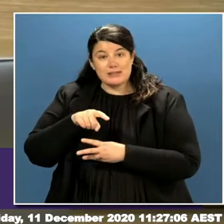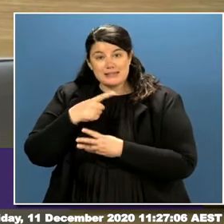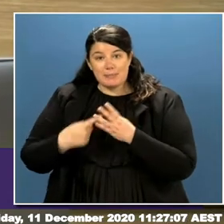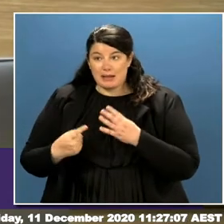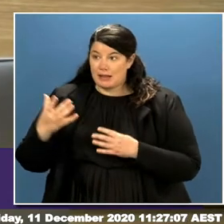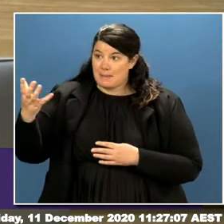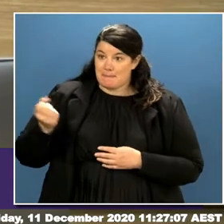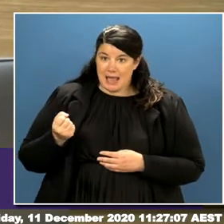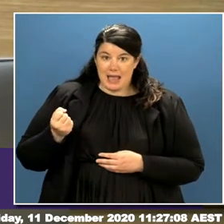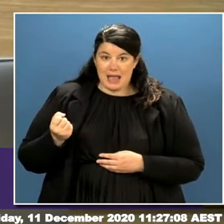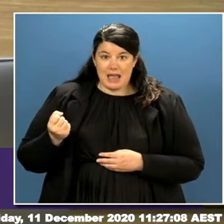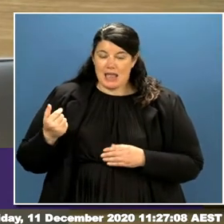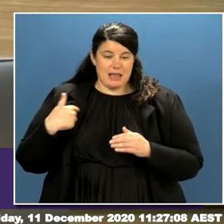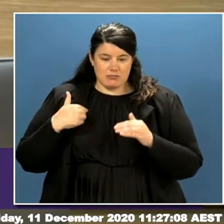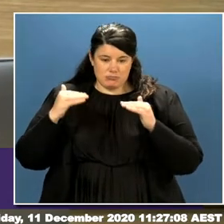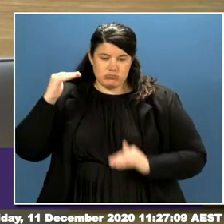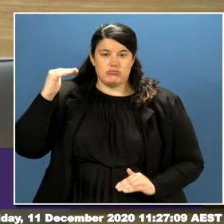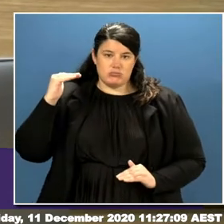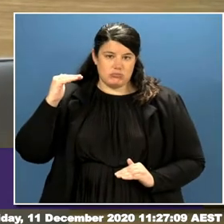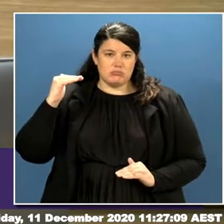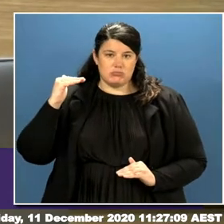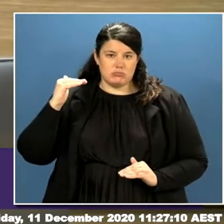(current as at 1 July 2020).